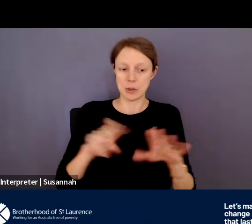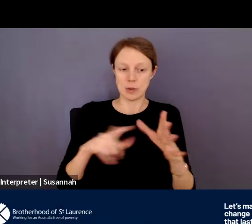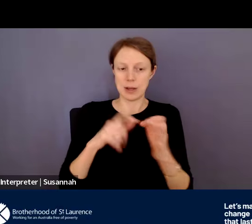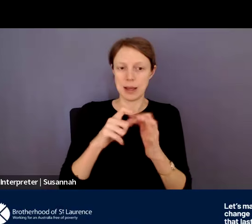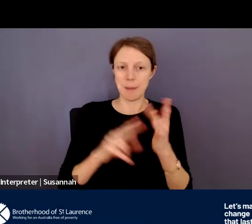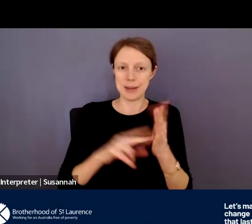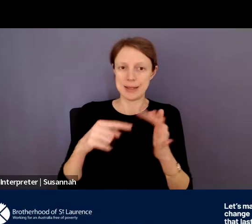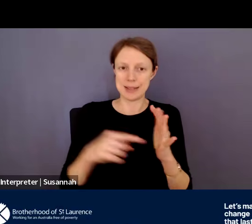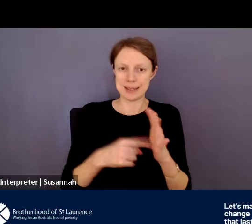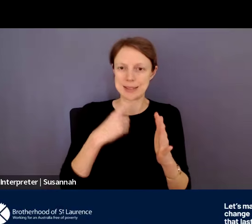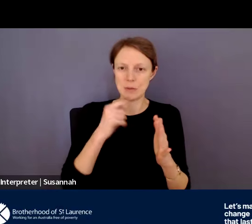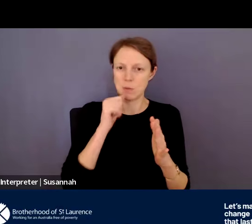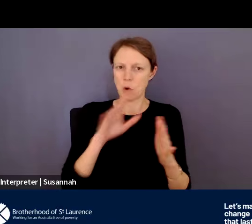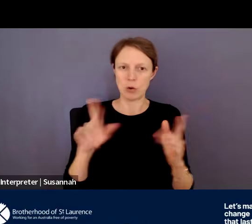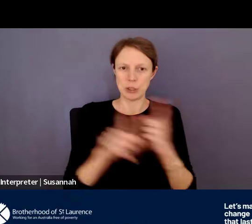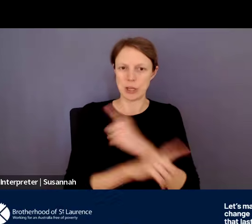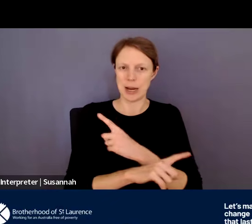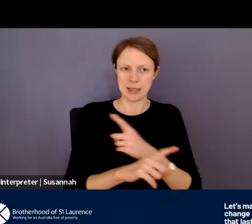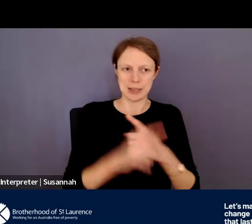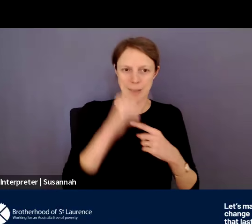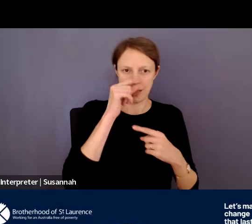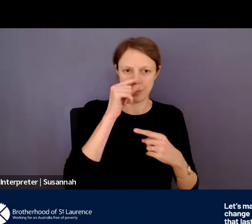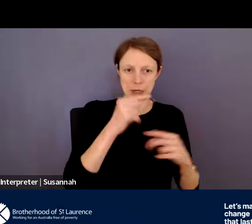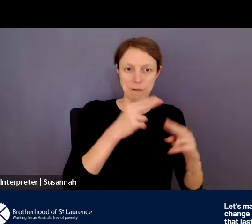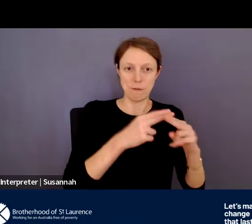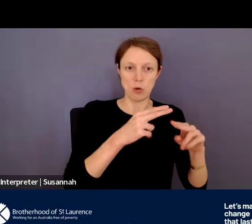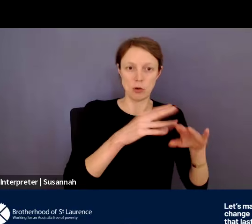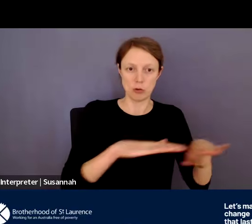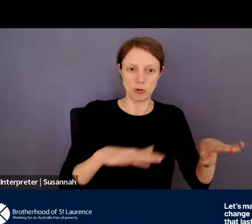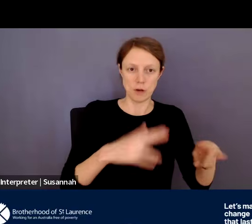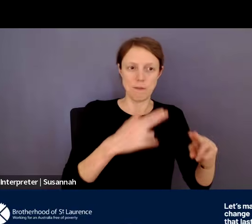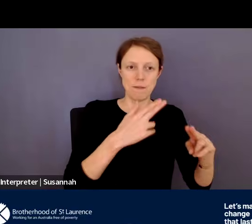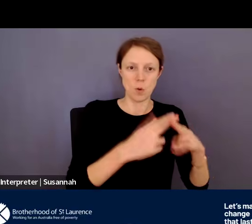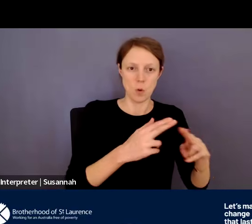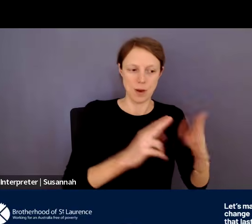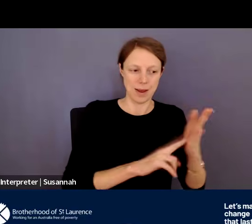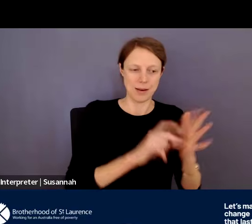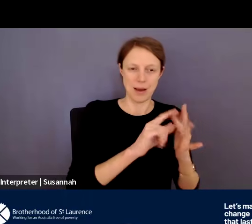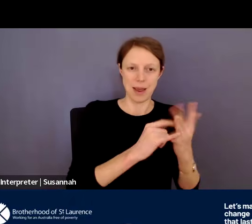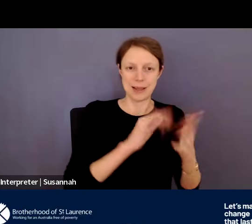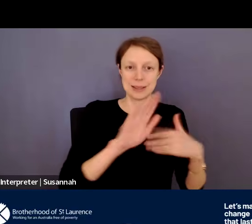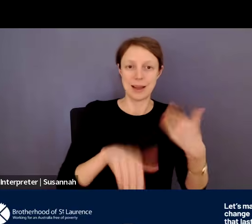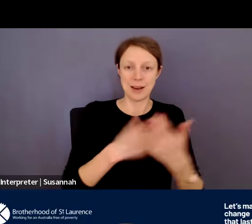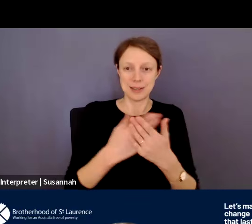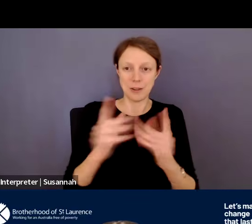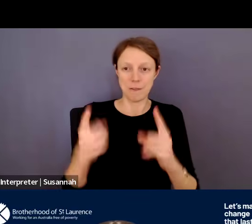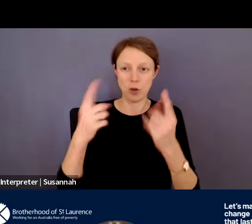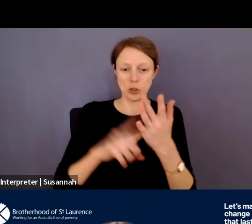eligibility of children for the NDIS until the 1st of January 2028, and children who are on the